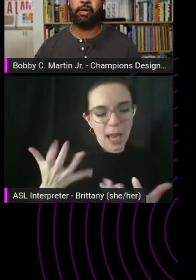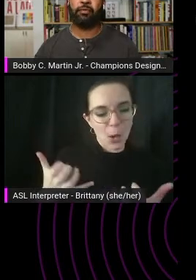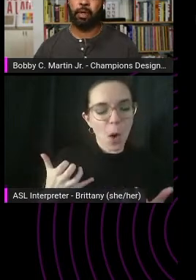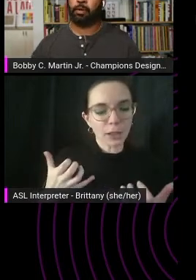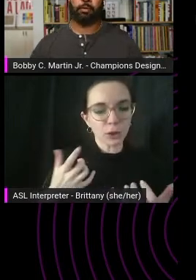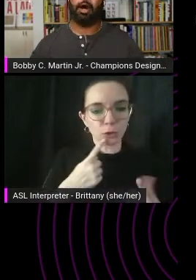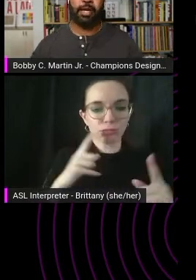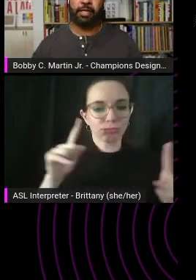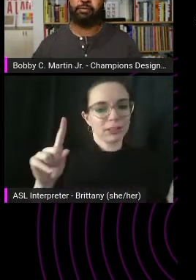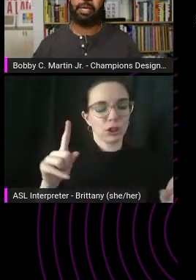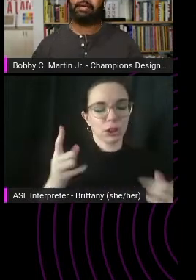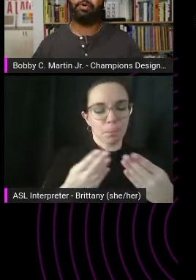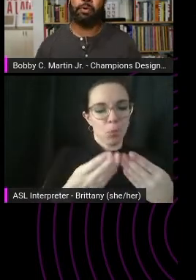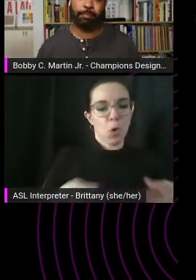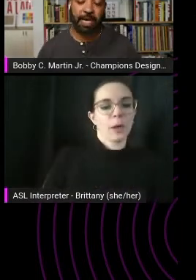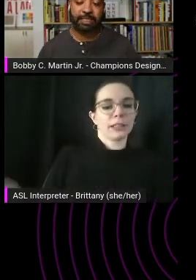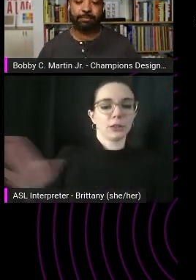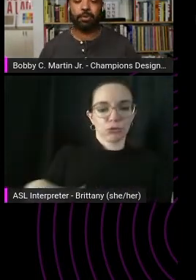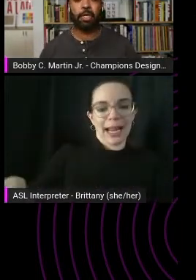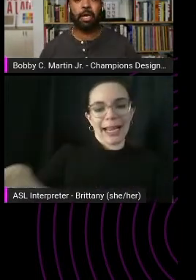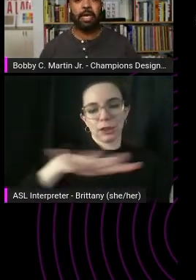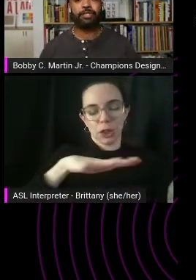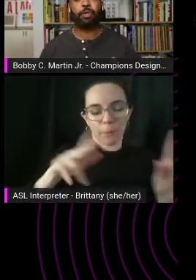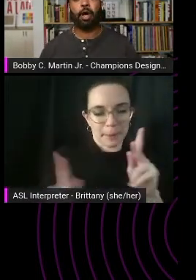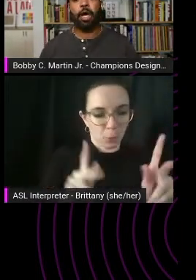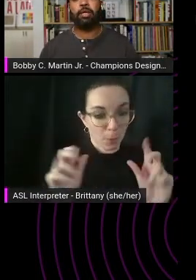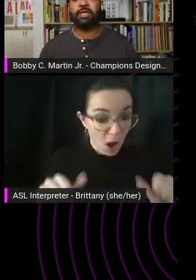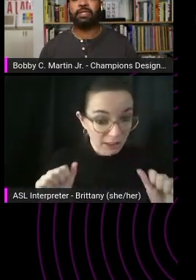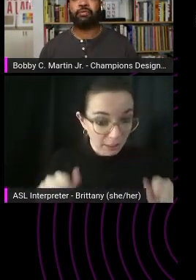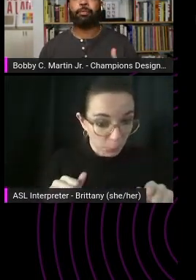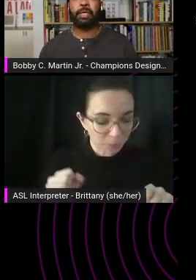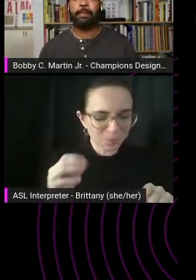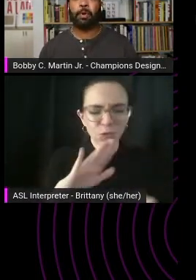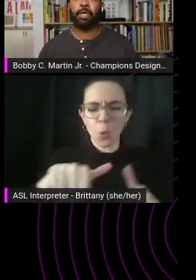of audience of people possible. And so, all of these different people